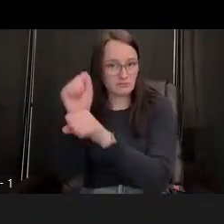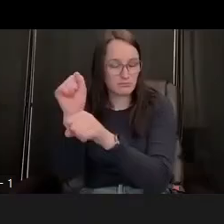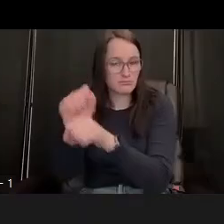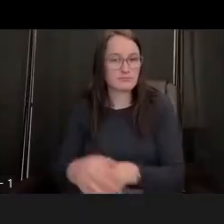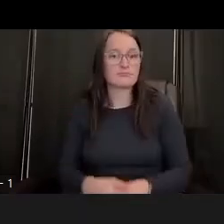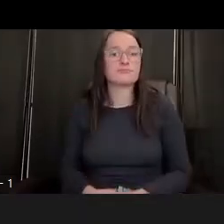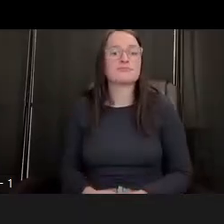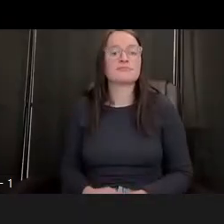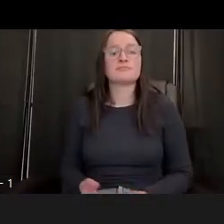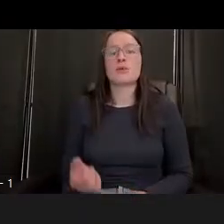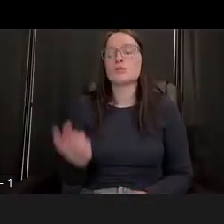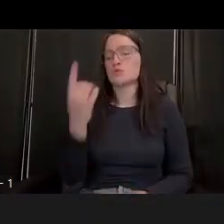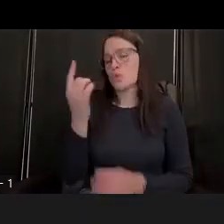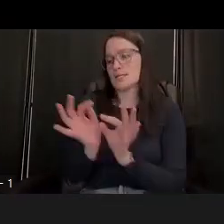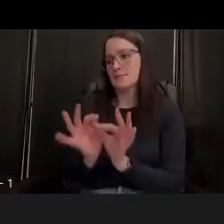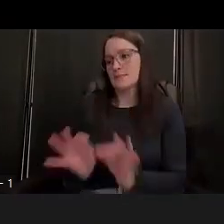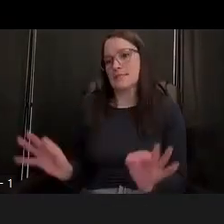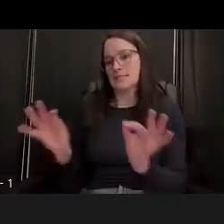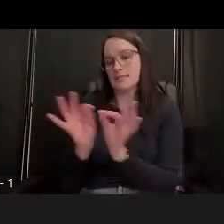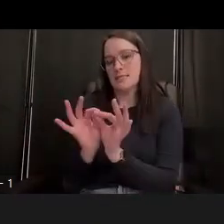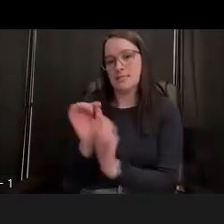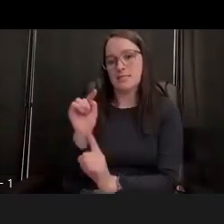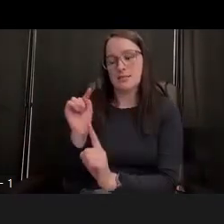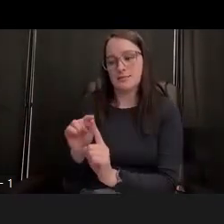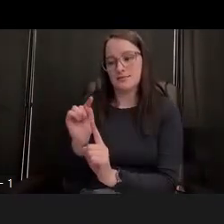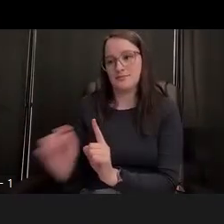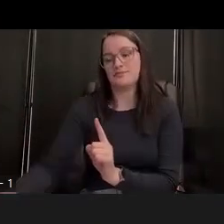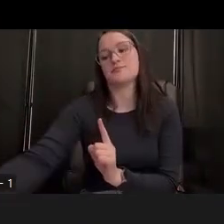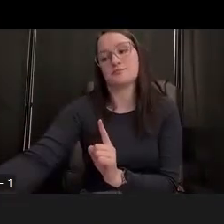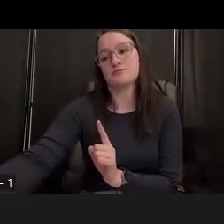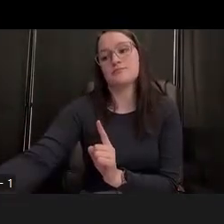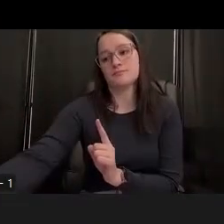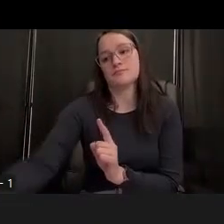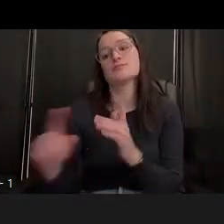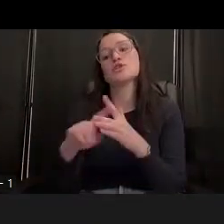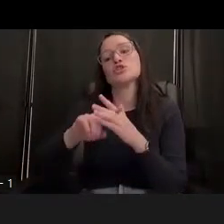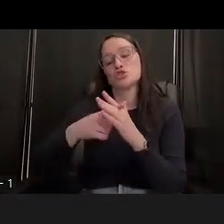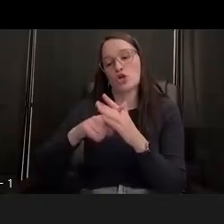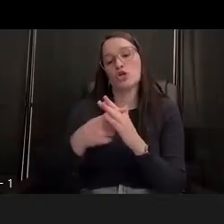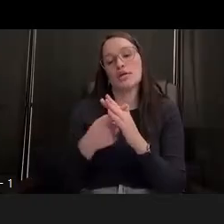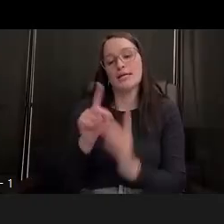first began in the King County area um and later became the governor of the State of Washington,